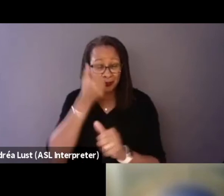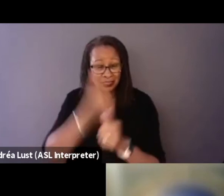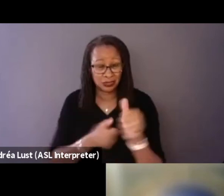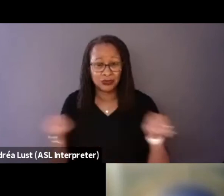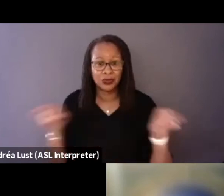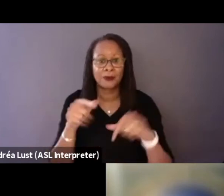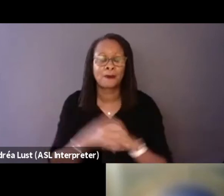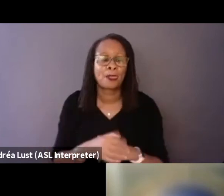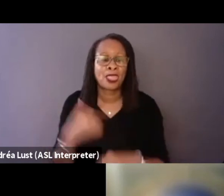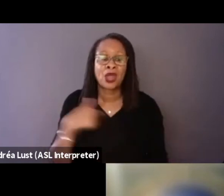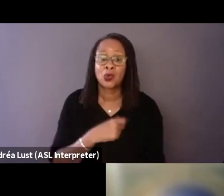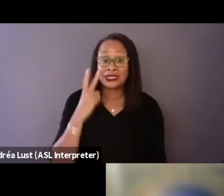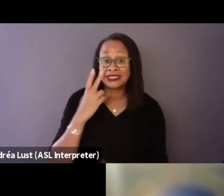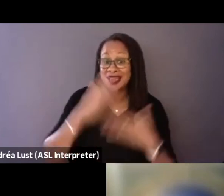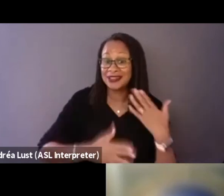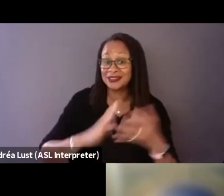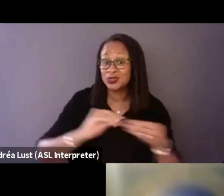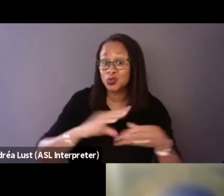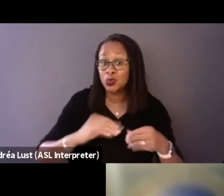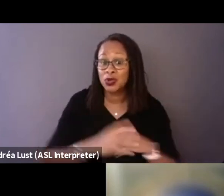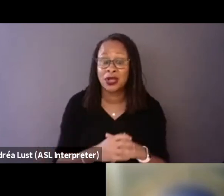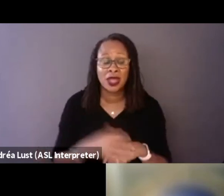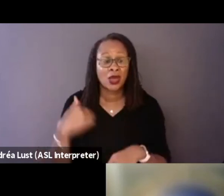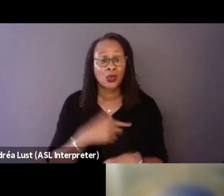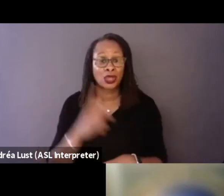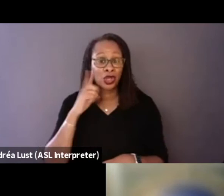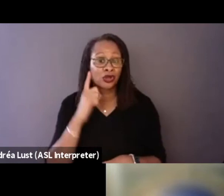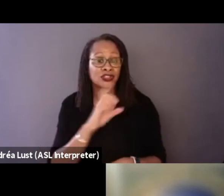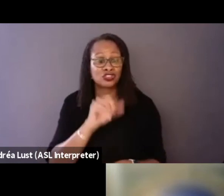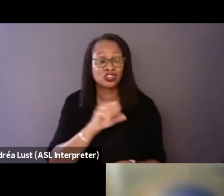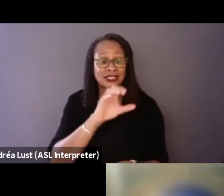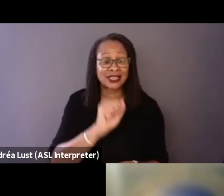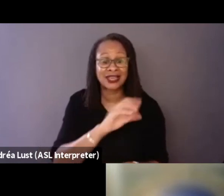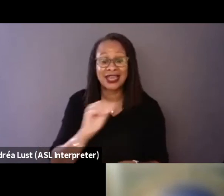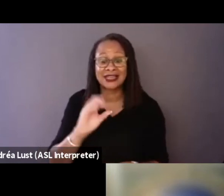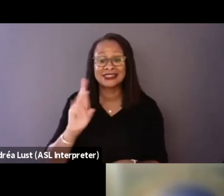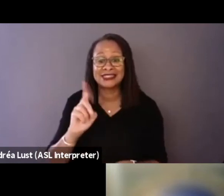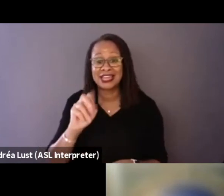We see the end of the story and we've kind of heard, Jessica and Denilson, we've heard you both talk about being in college now.